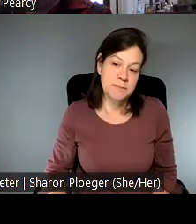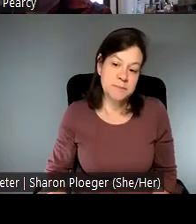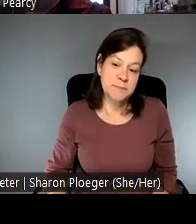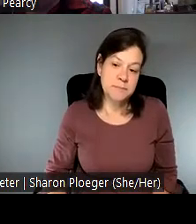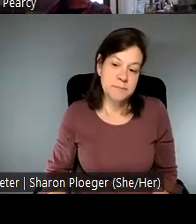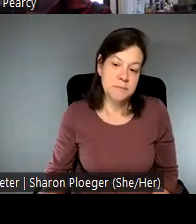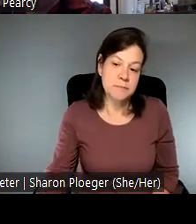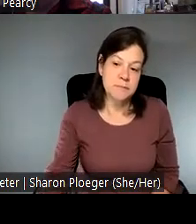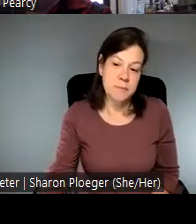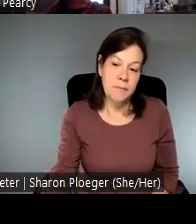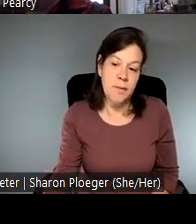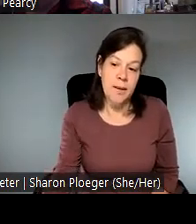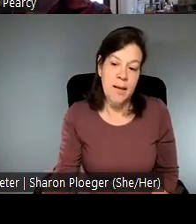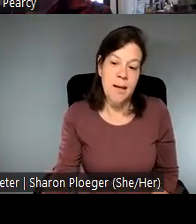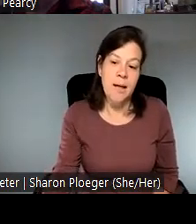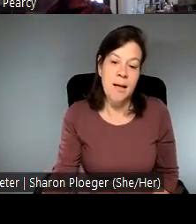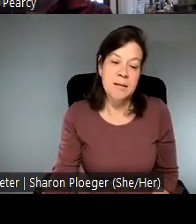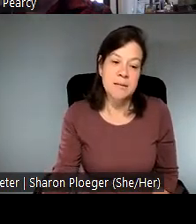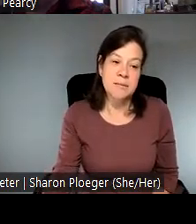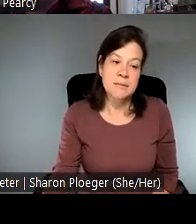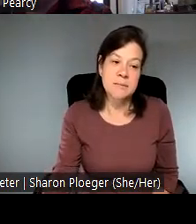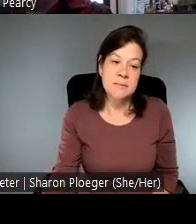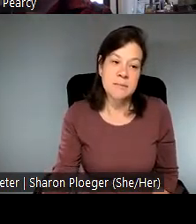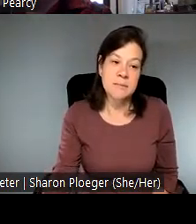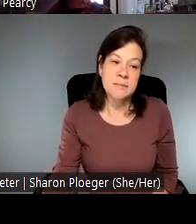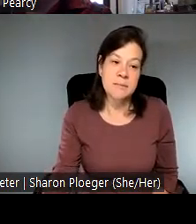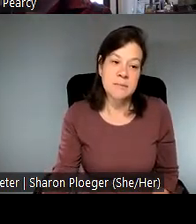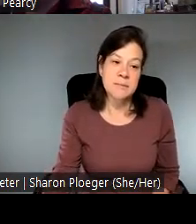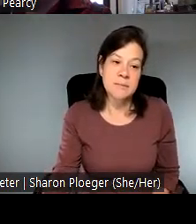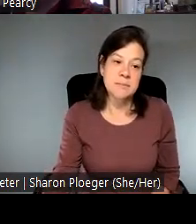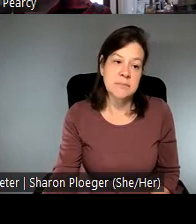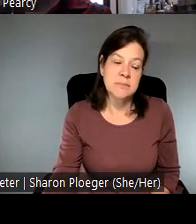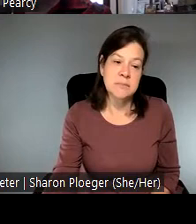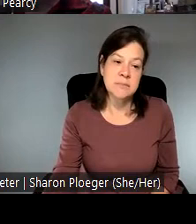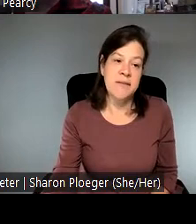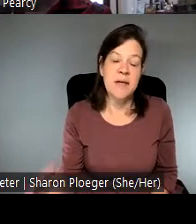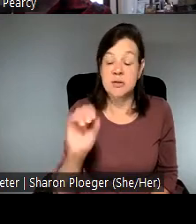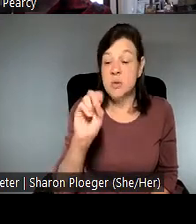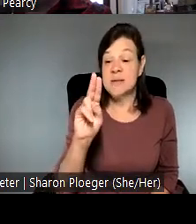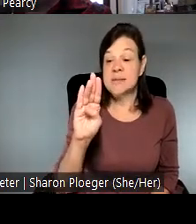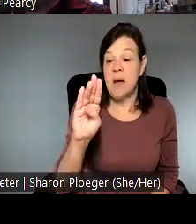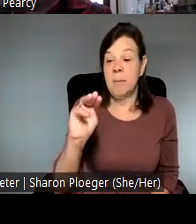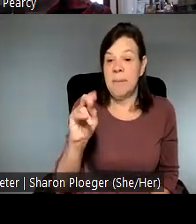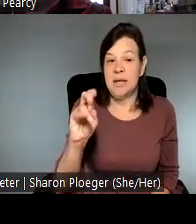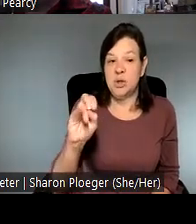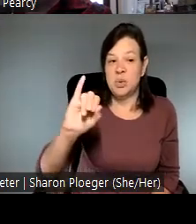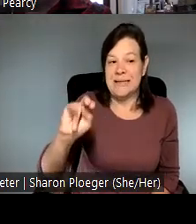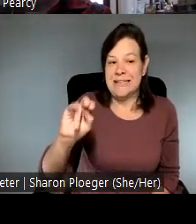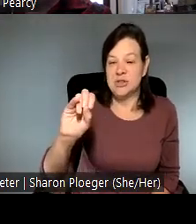I think it's in Insert. So we're gonna go up to this, what did we call it? A sub menu, the Insert sub menu.